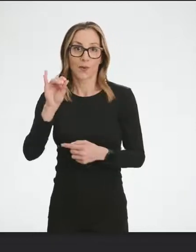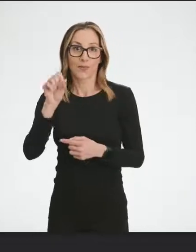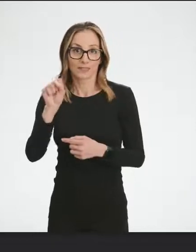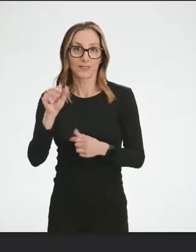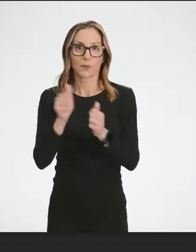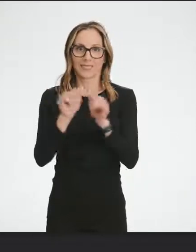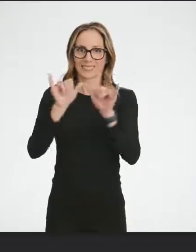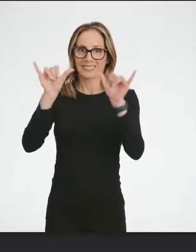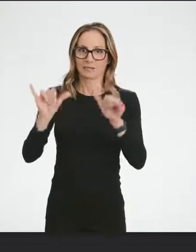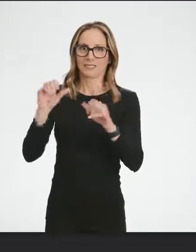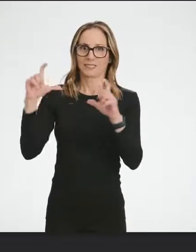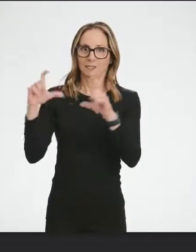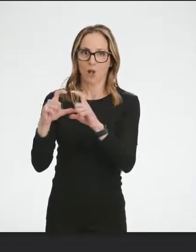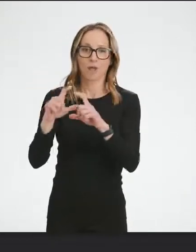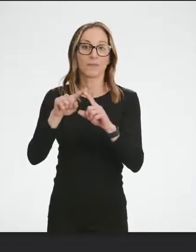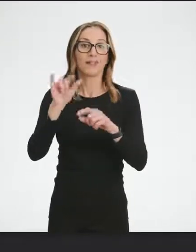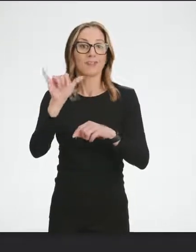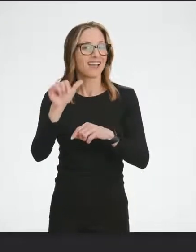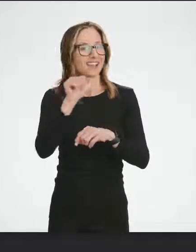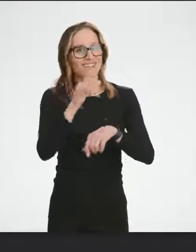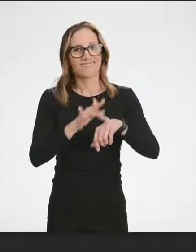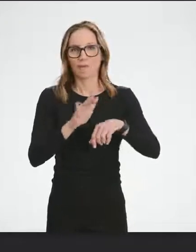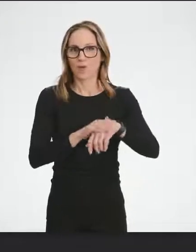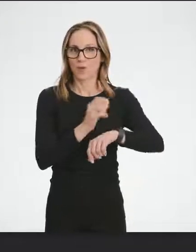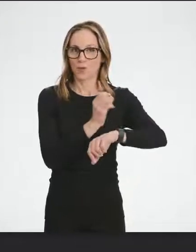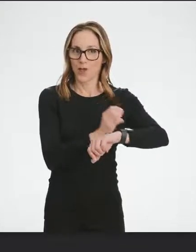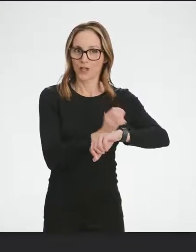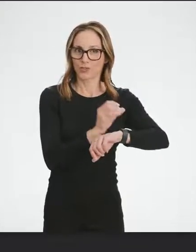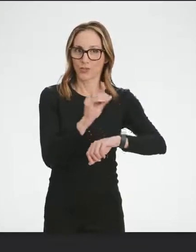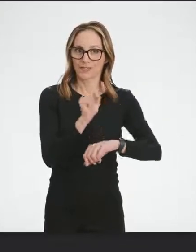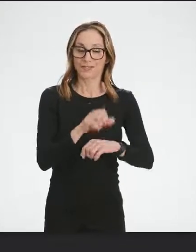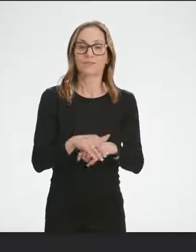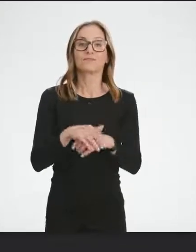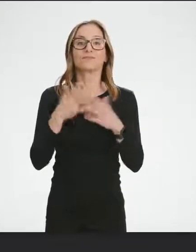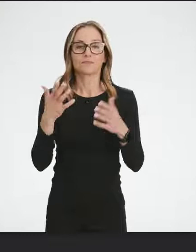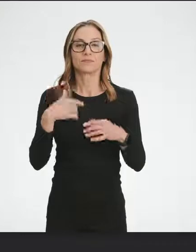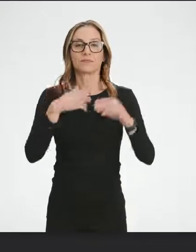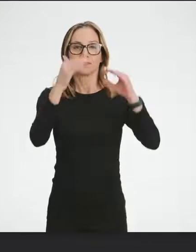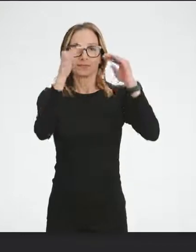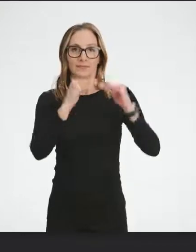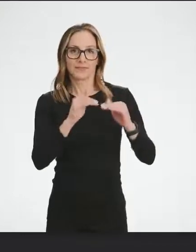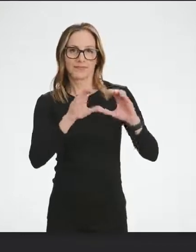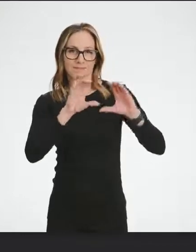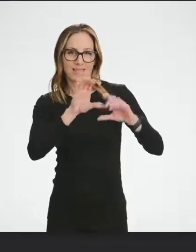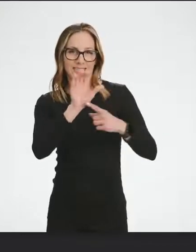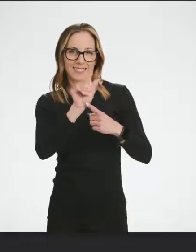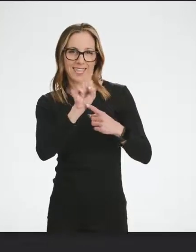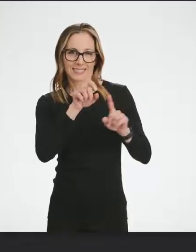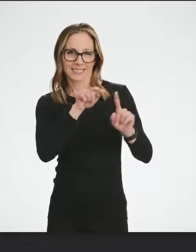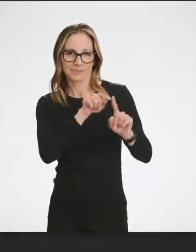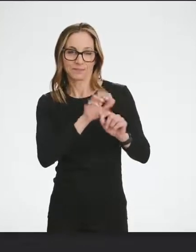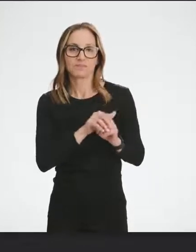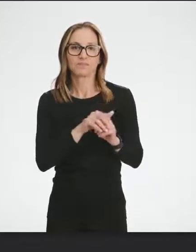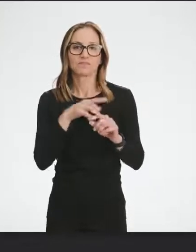but that family isn't available on watchOS. Then, we'll add a case to define its view.